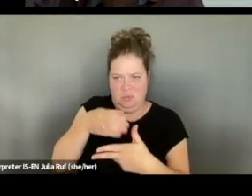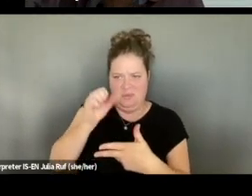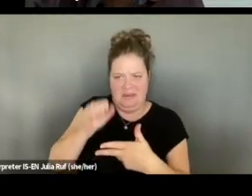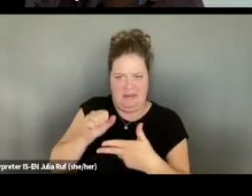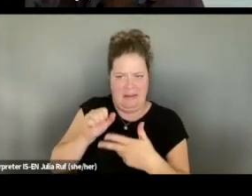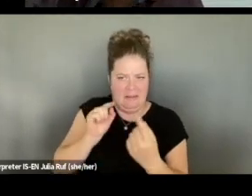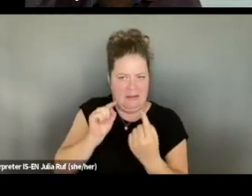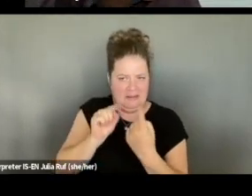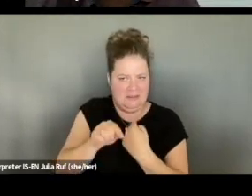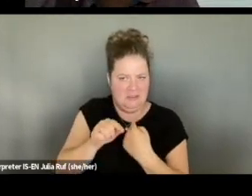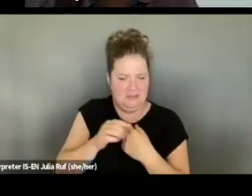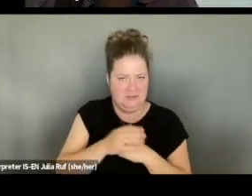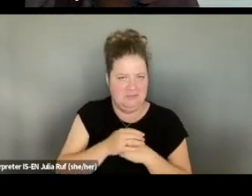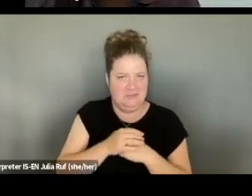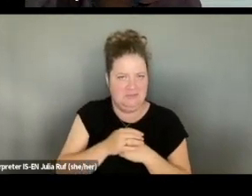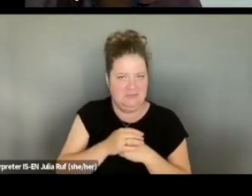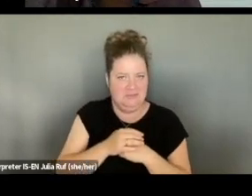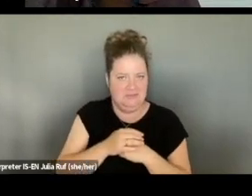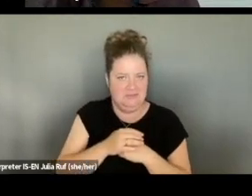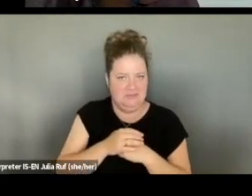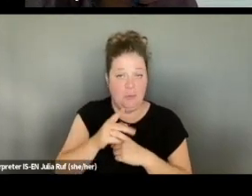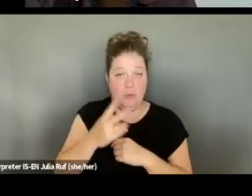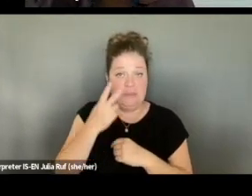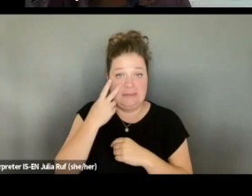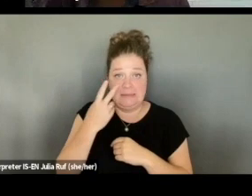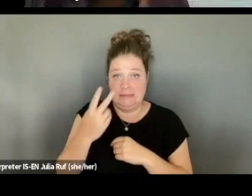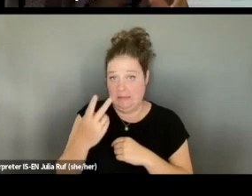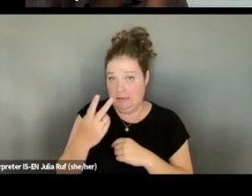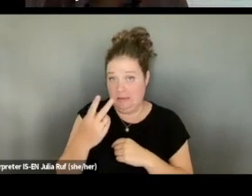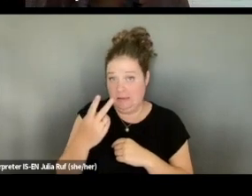think we more or less have all the answers we expected. So, the